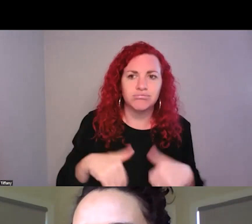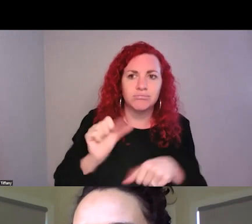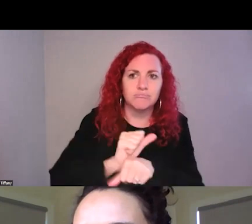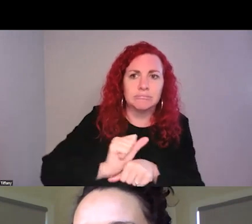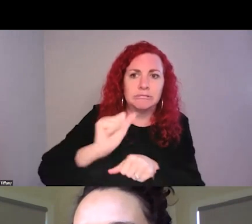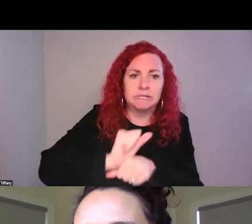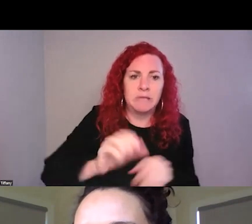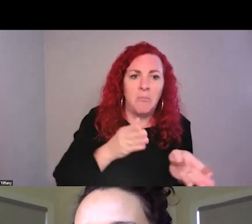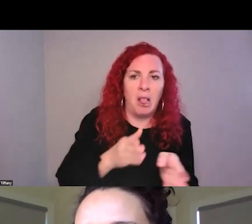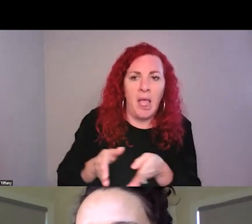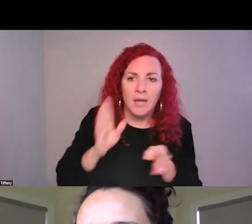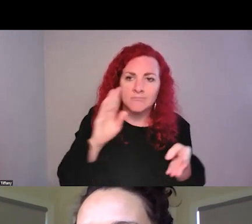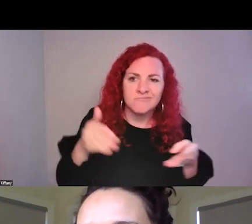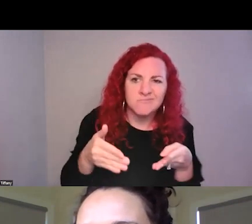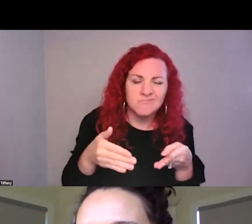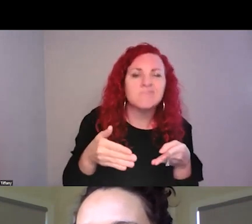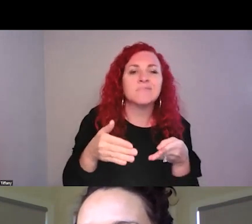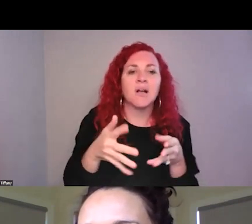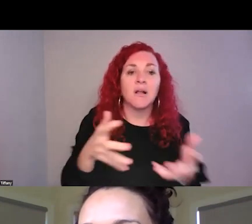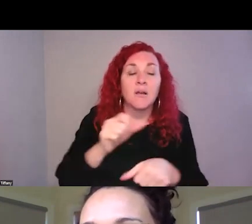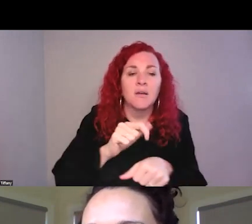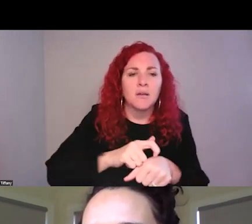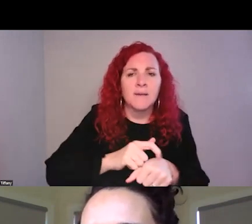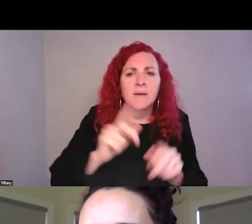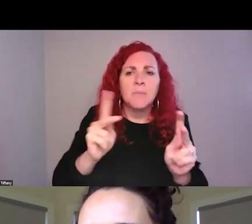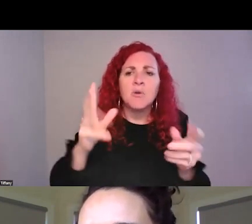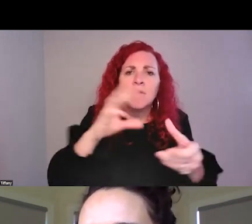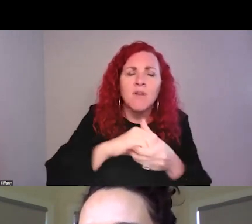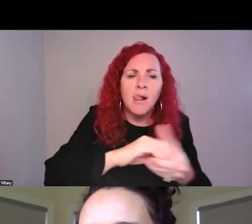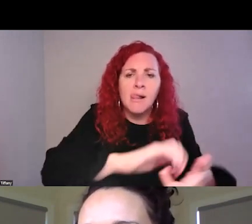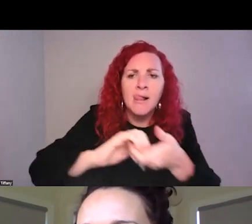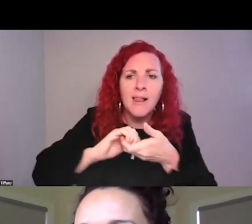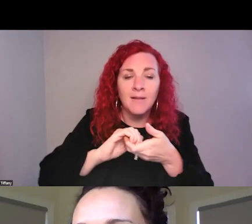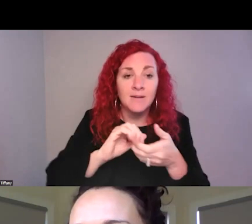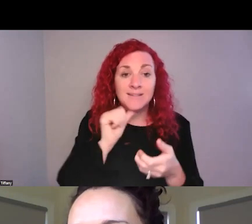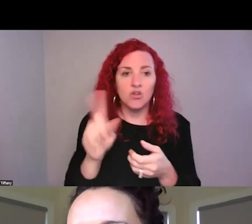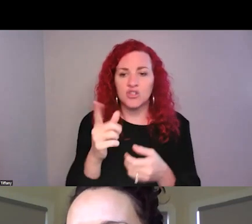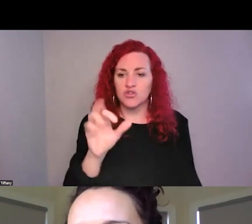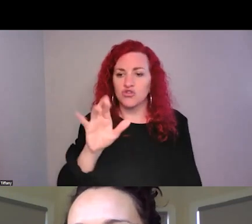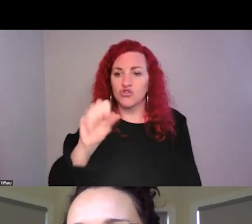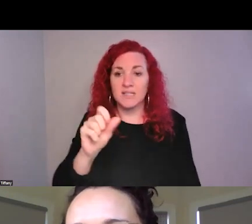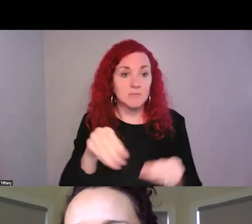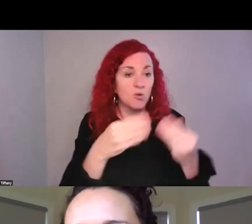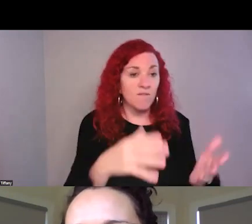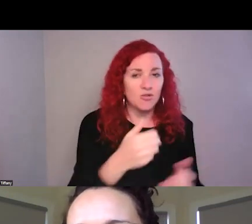WE SPENT A LOT OF TIME WORKING WITH STAKEHOLDERS AND COMMUNITY